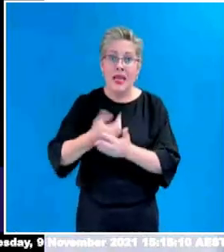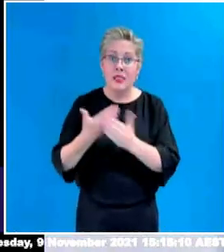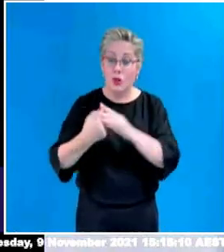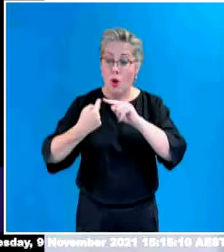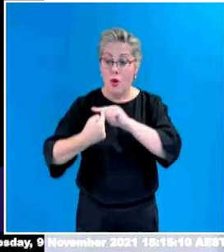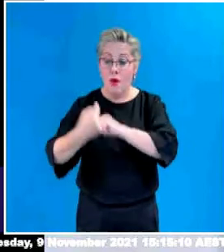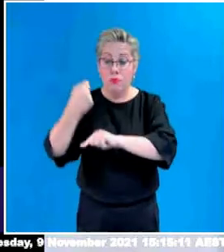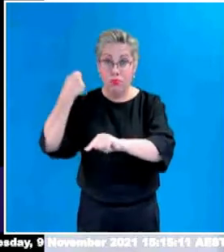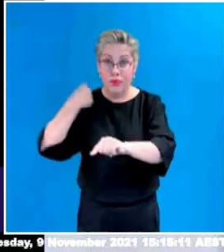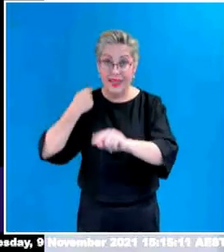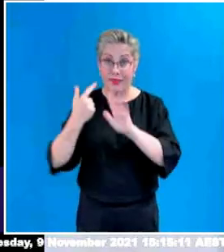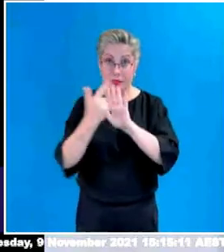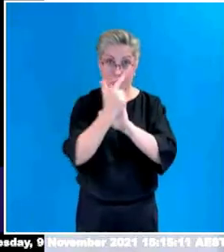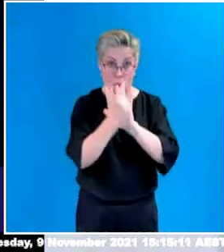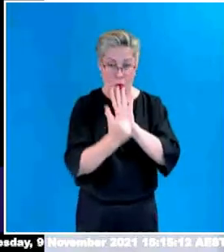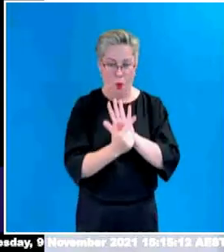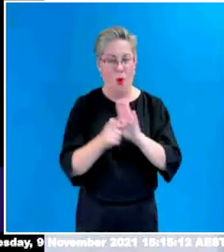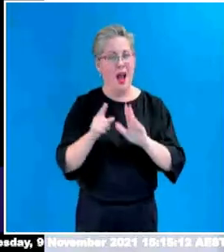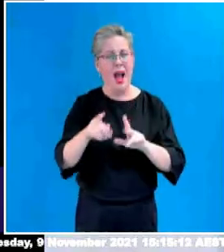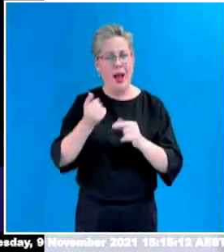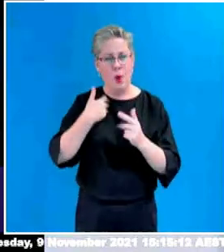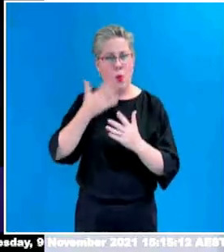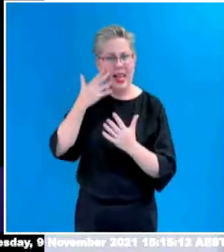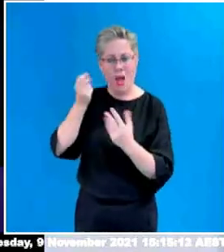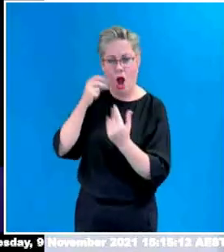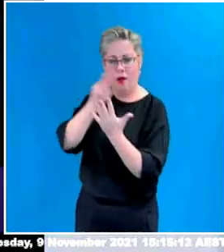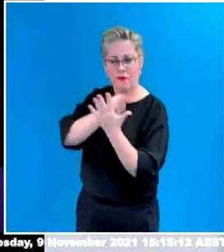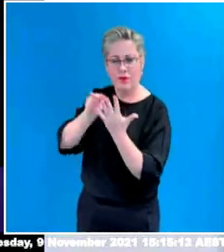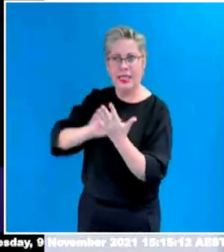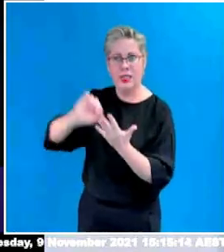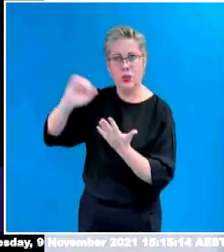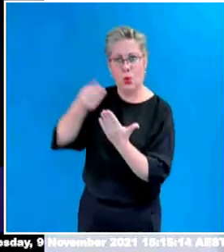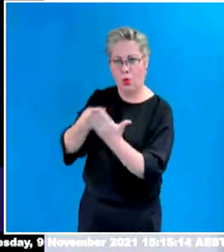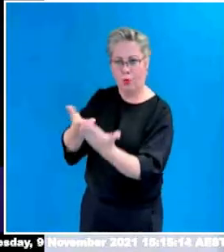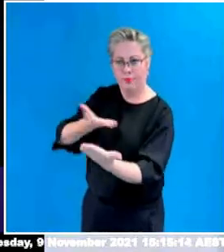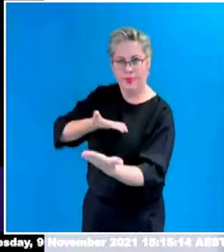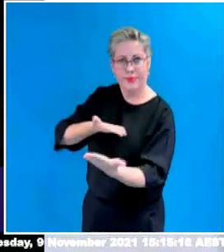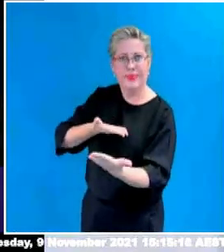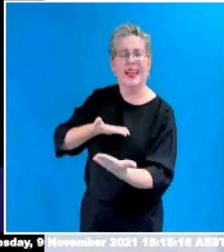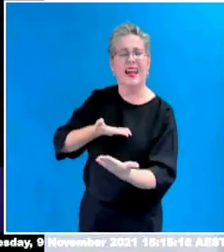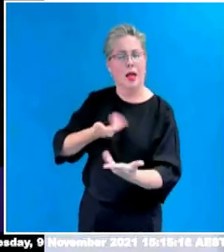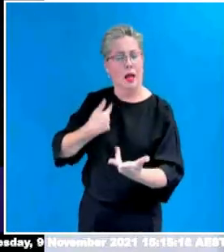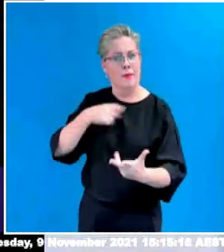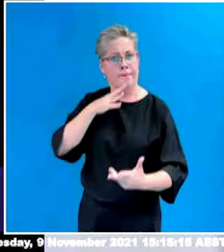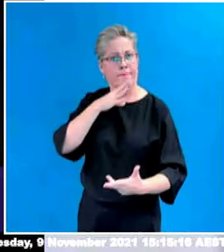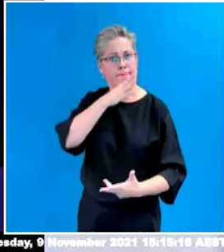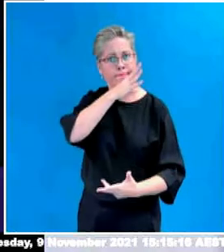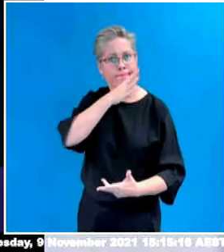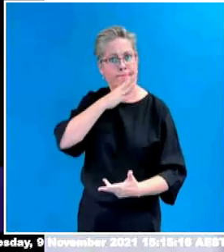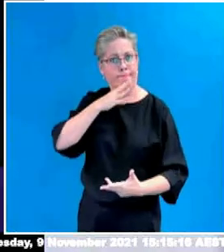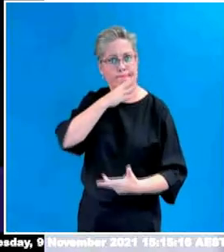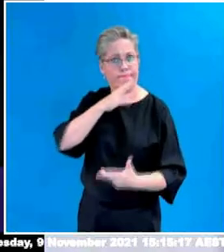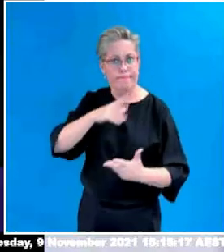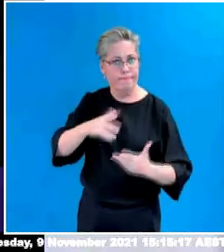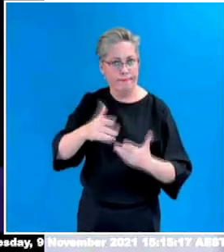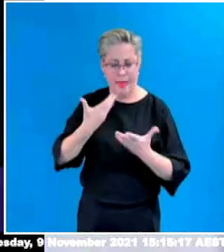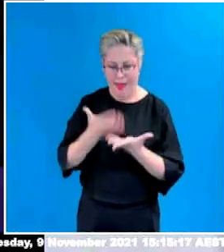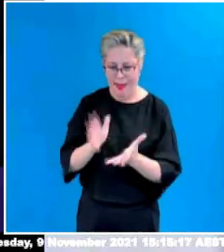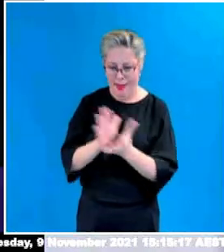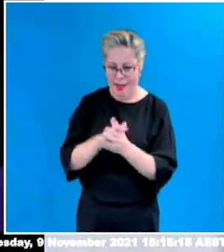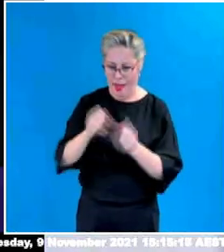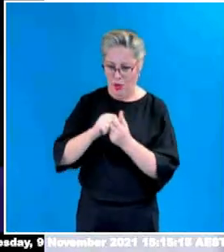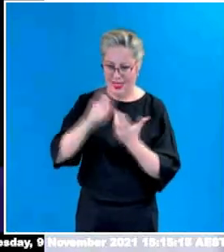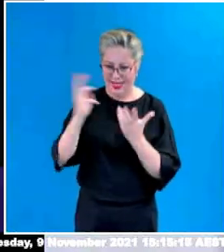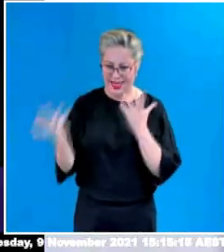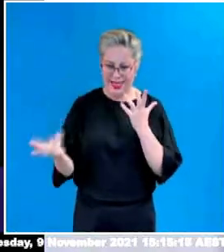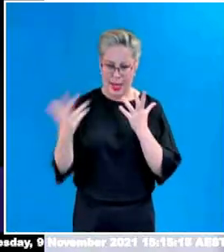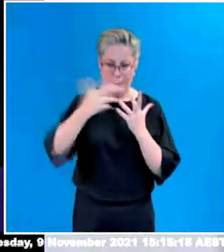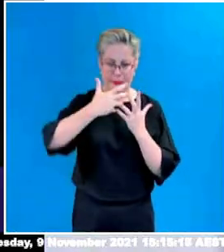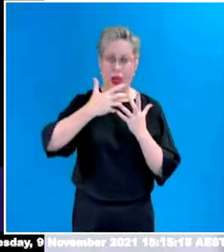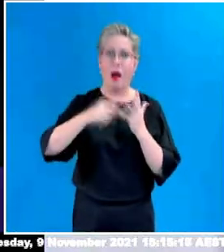not understand the relevance of that decision to the way in which the margin